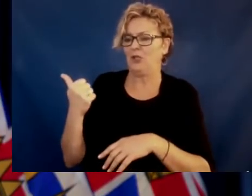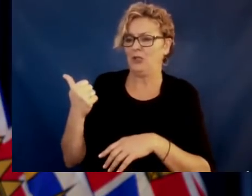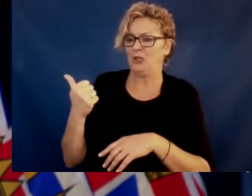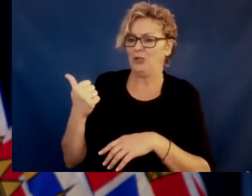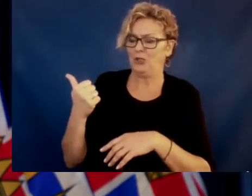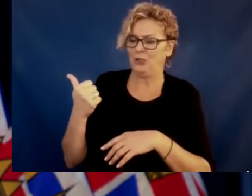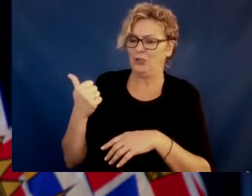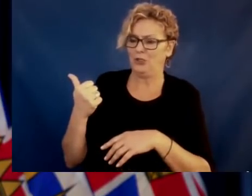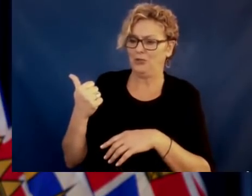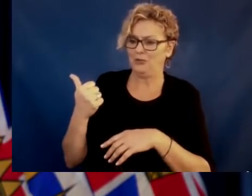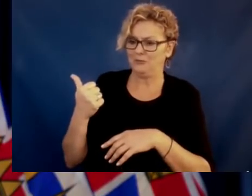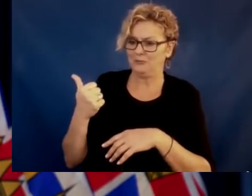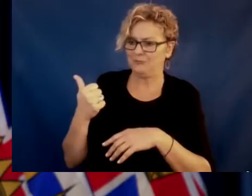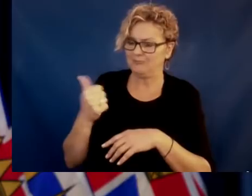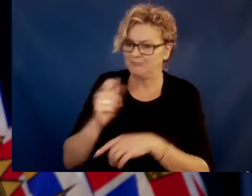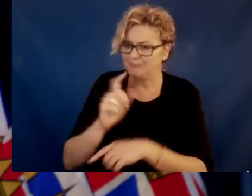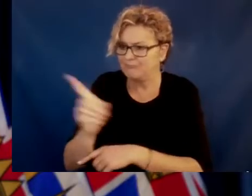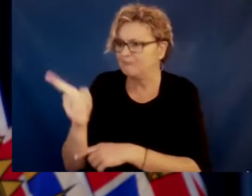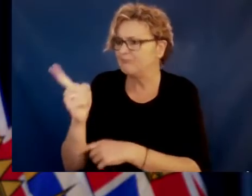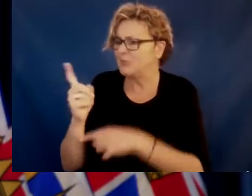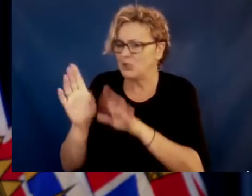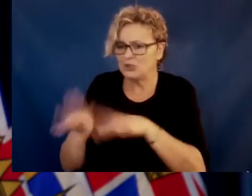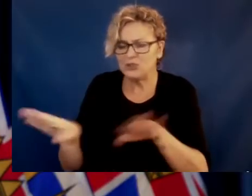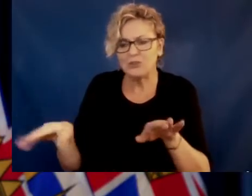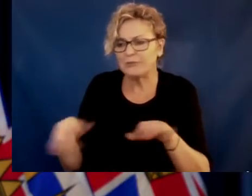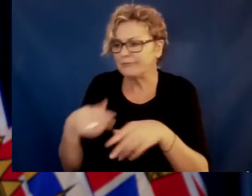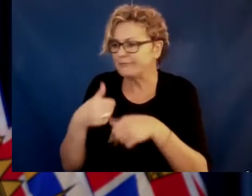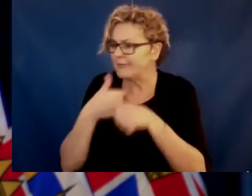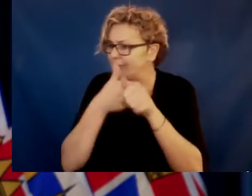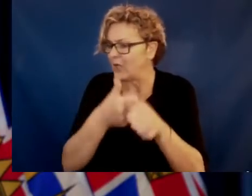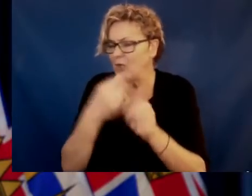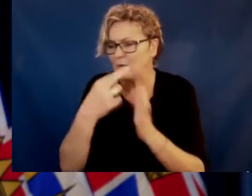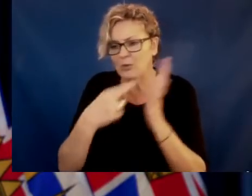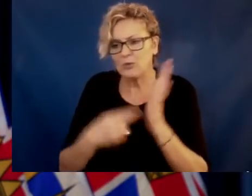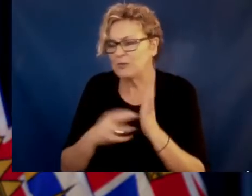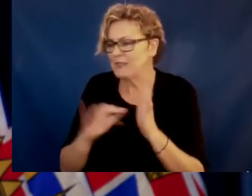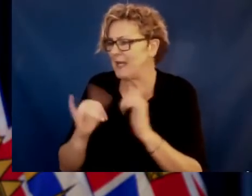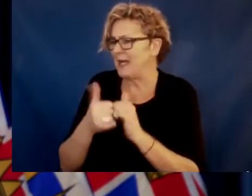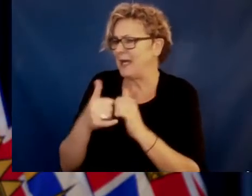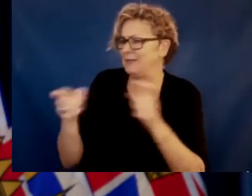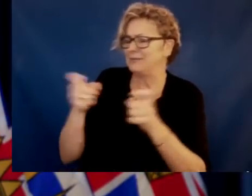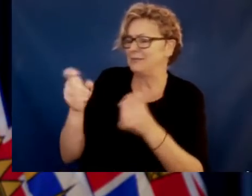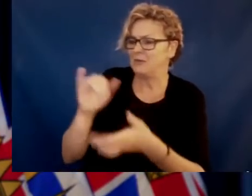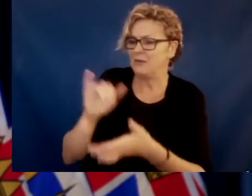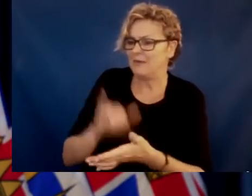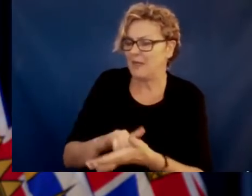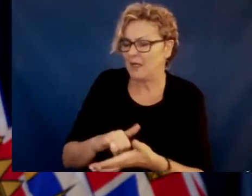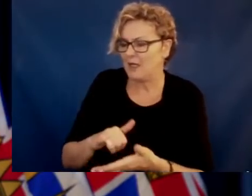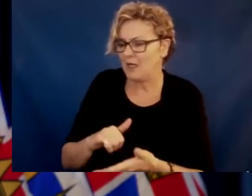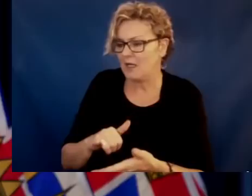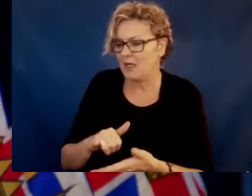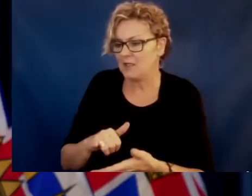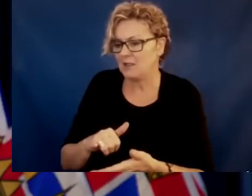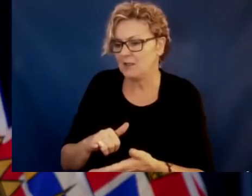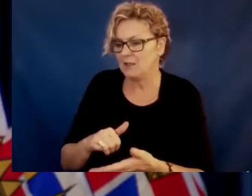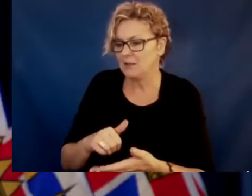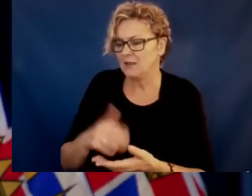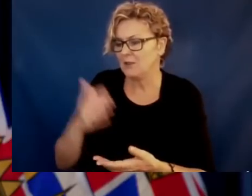Every time the bell rings for pick it's the same song and dance that certainly every school here in the North.